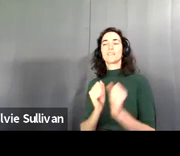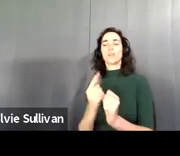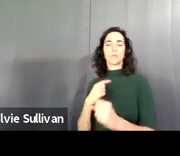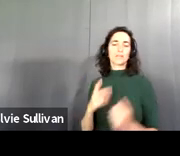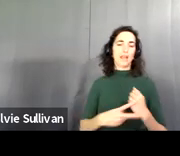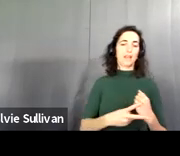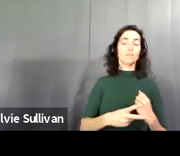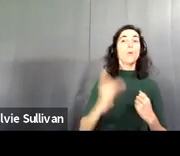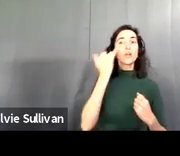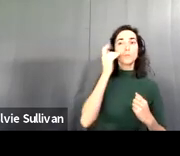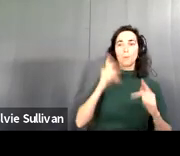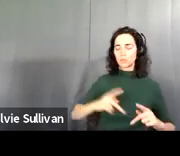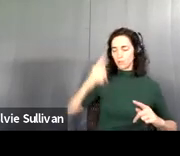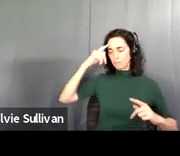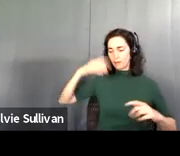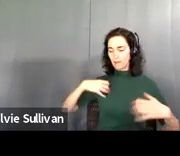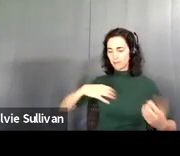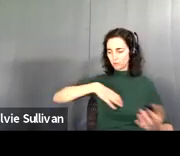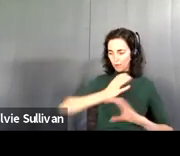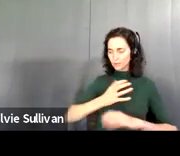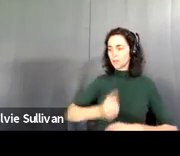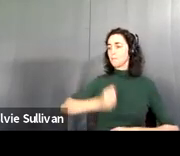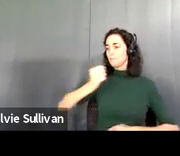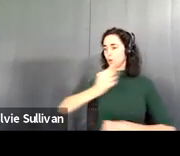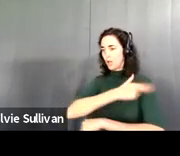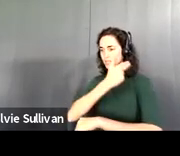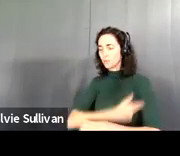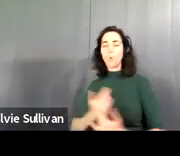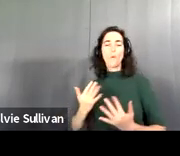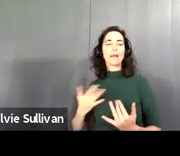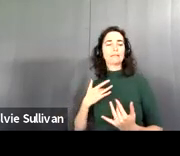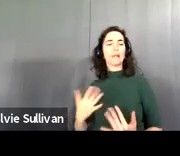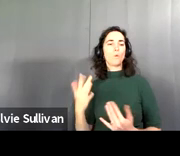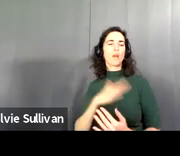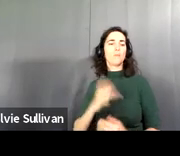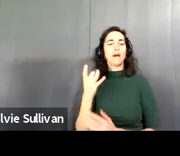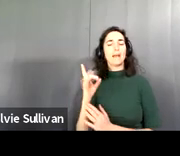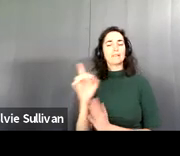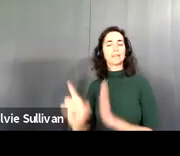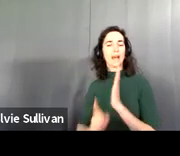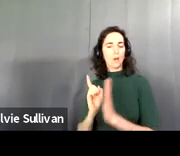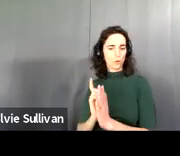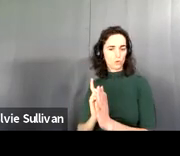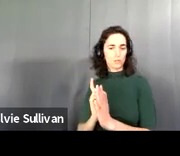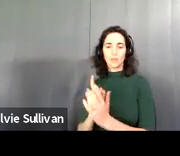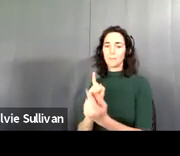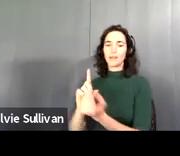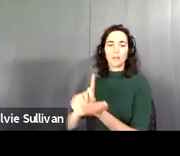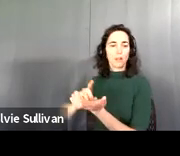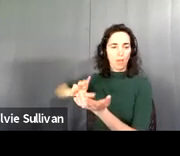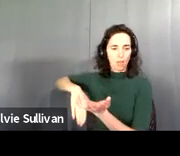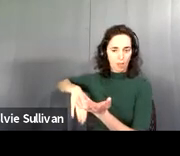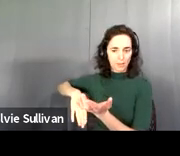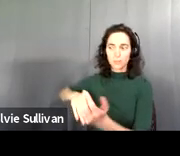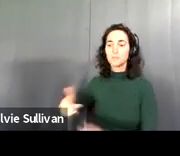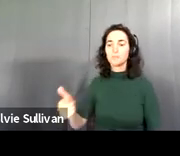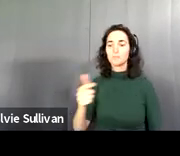They're there for about 18 hours before they get to see someone who didn't click